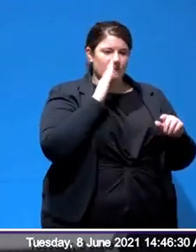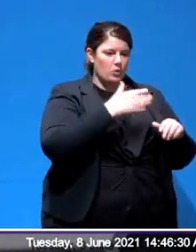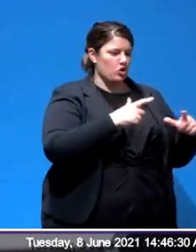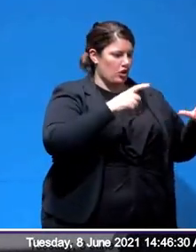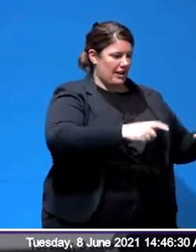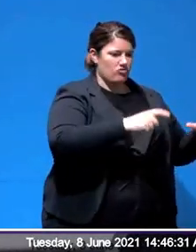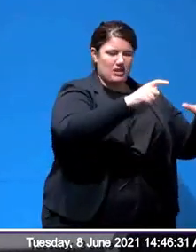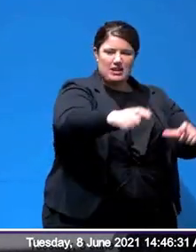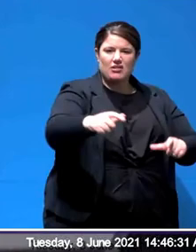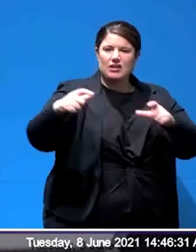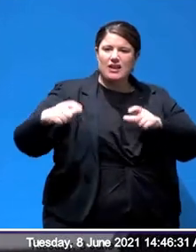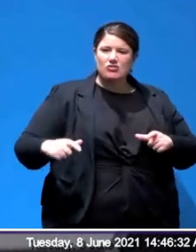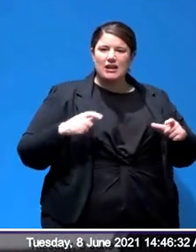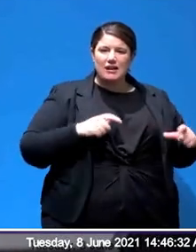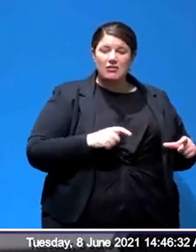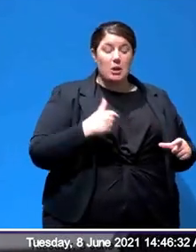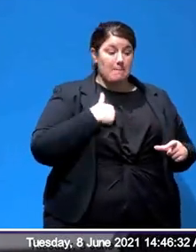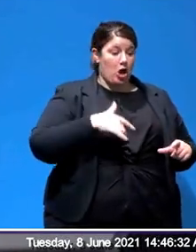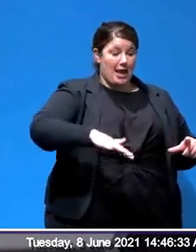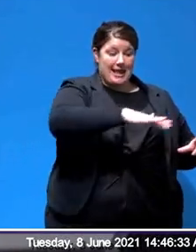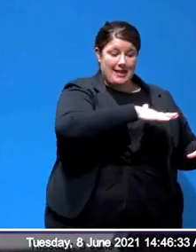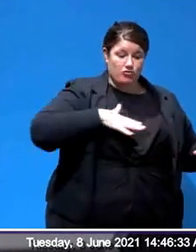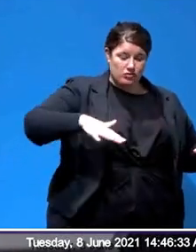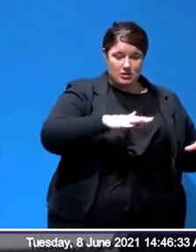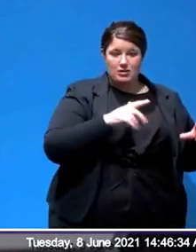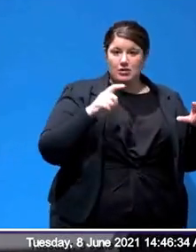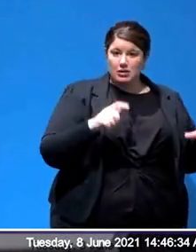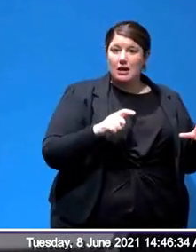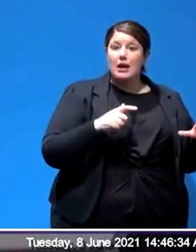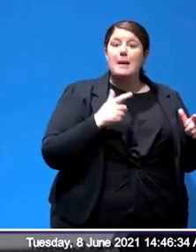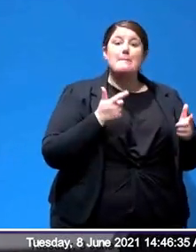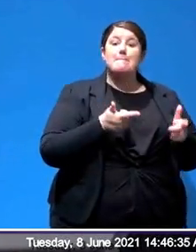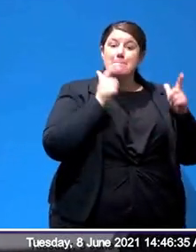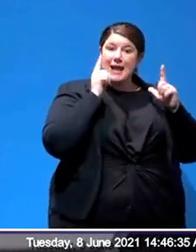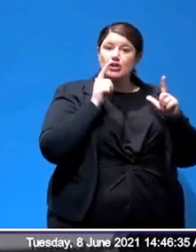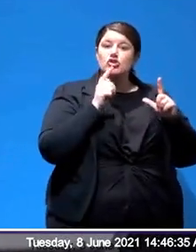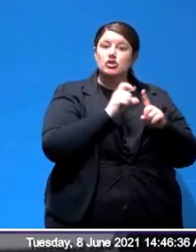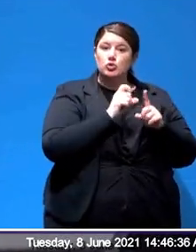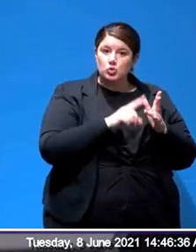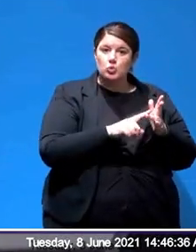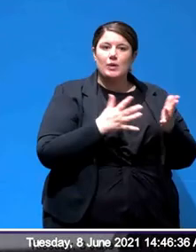I know I've always worked in areas where the managers do encourage rotation.